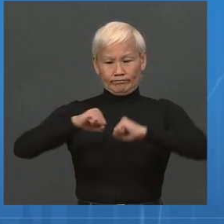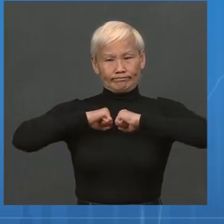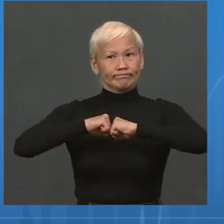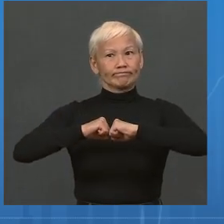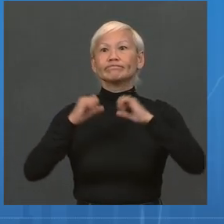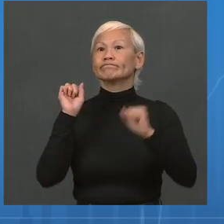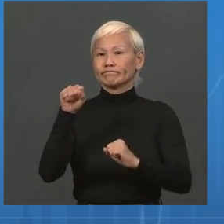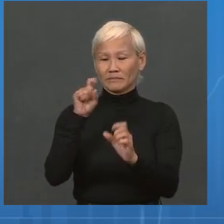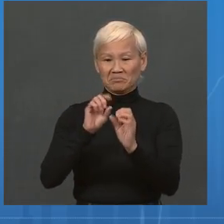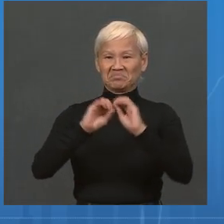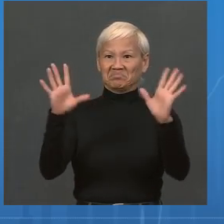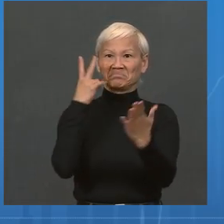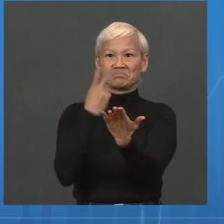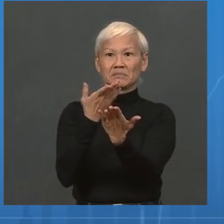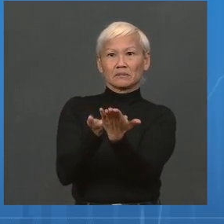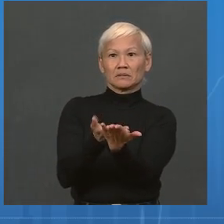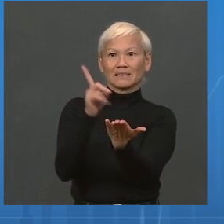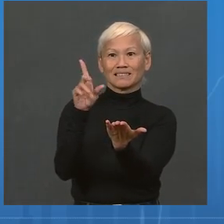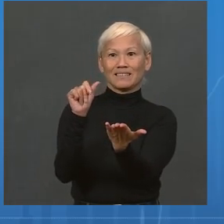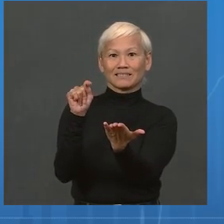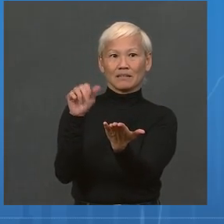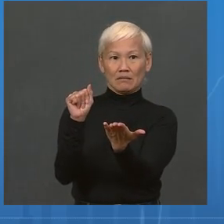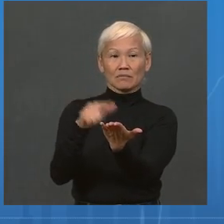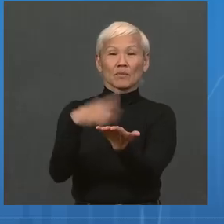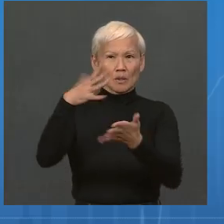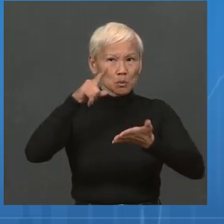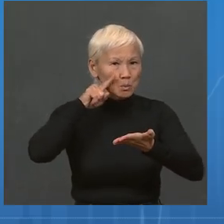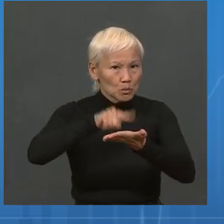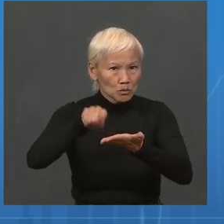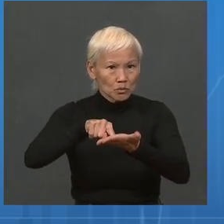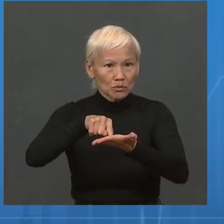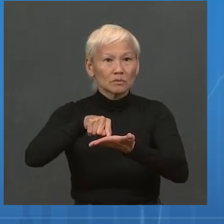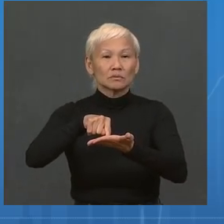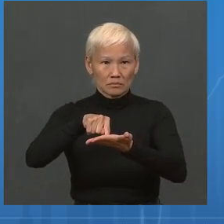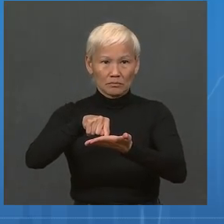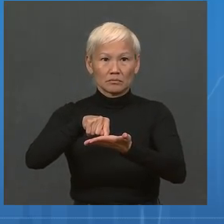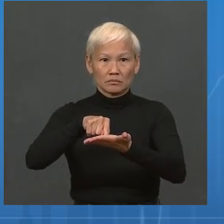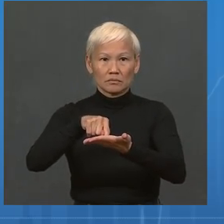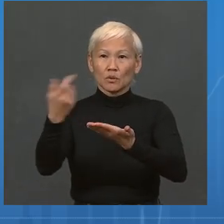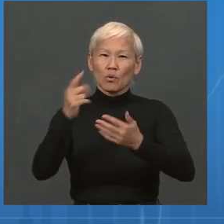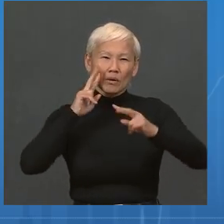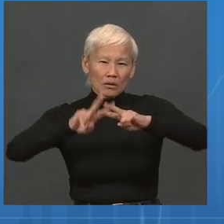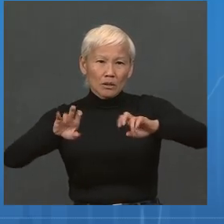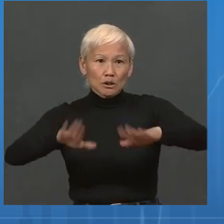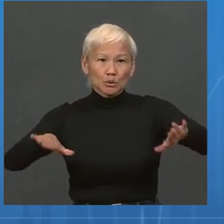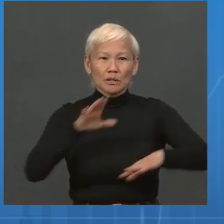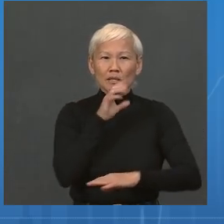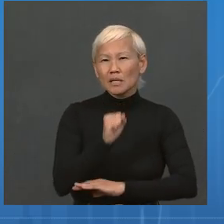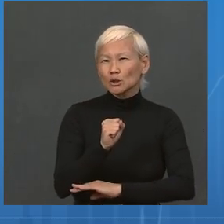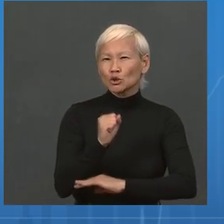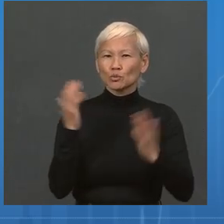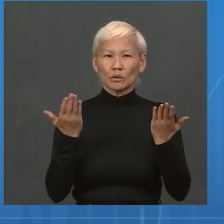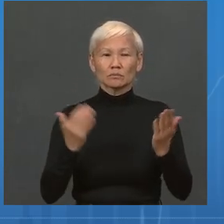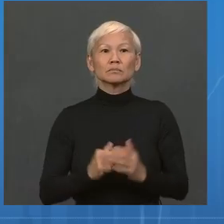And in a very recent study that Dr. Walensky mentioned, when you look at children within the age group under discussion today, 5- [to]